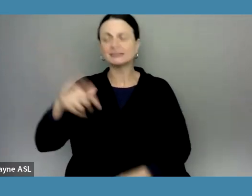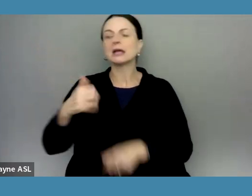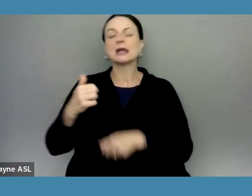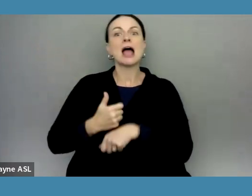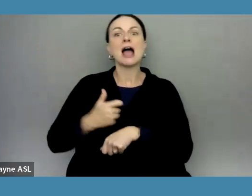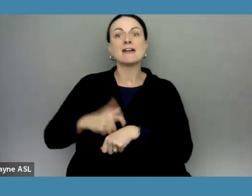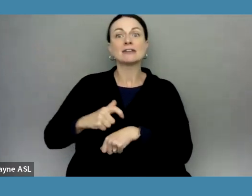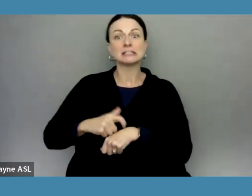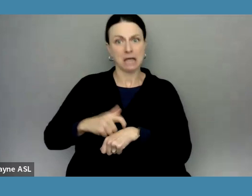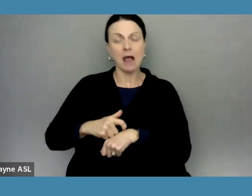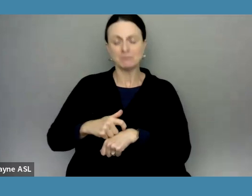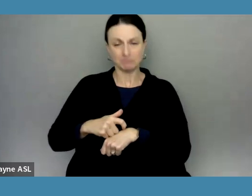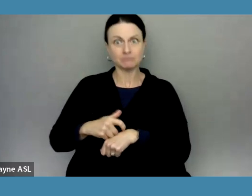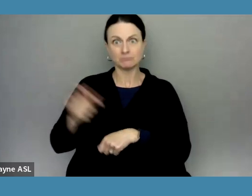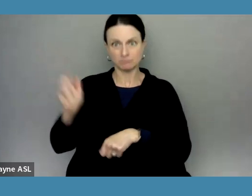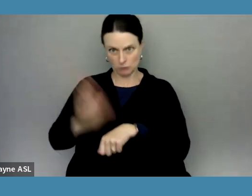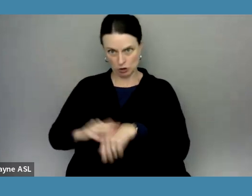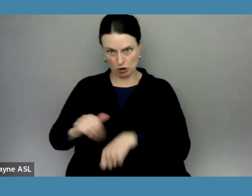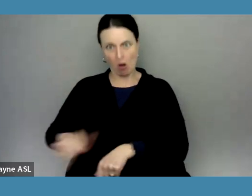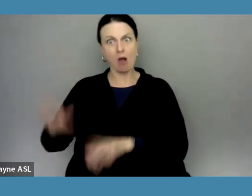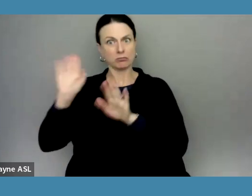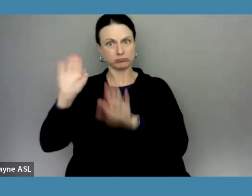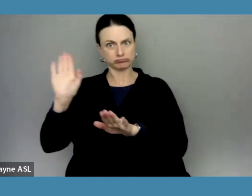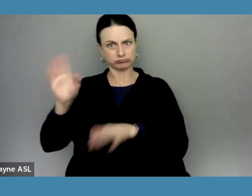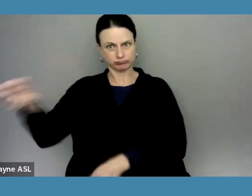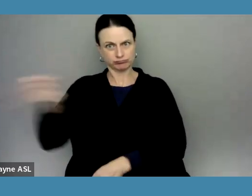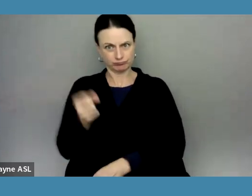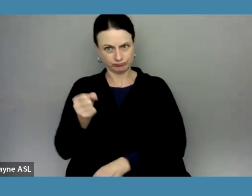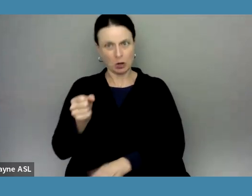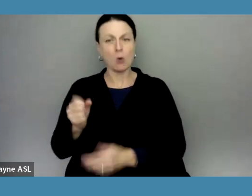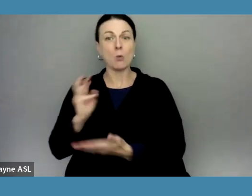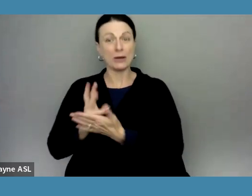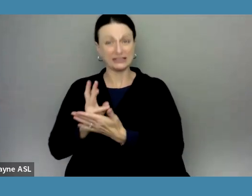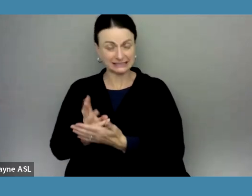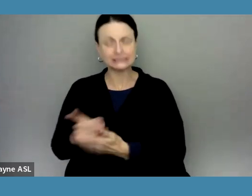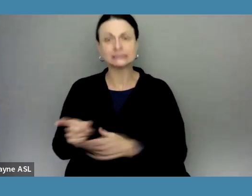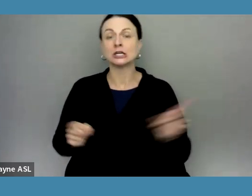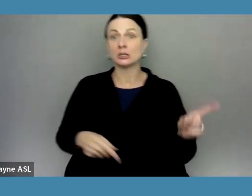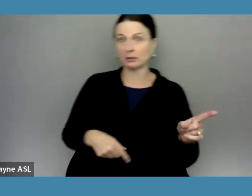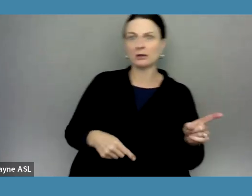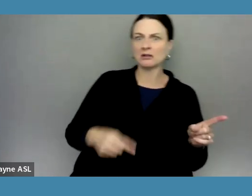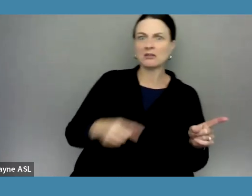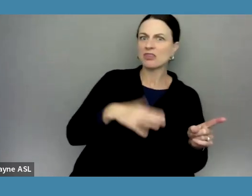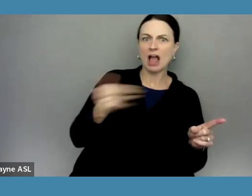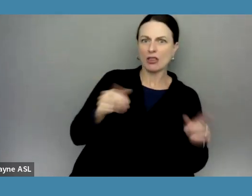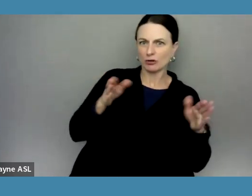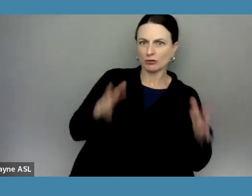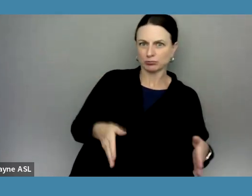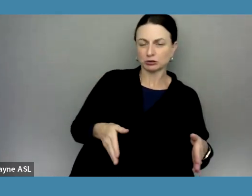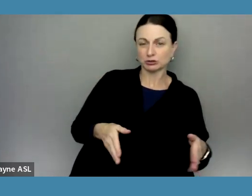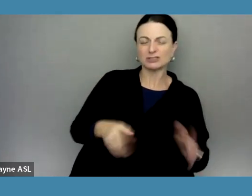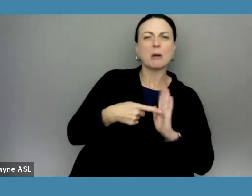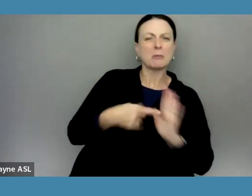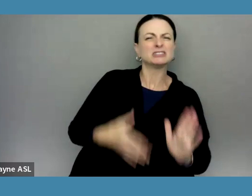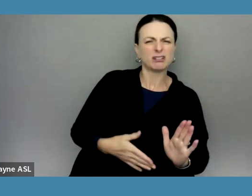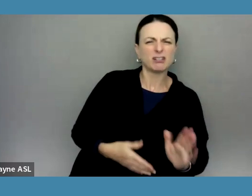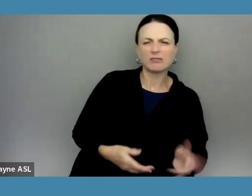or the managed care company calls a witness, you as the petitioner or the petitioner's representative will get